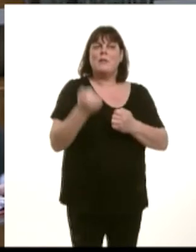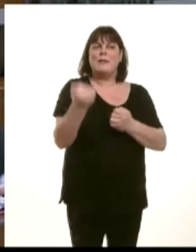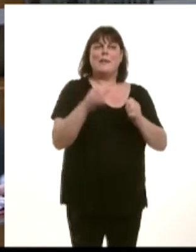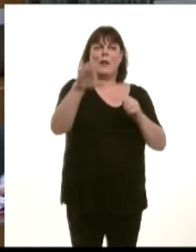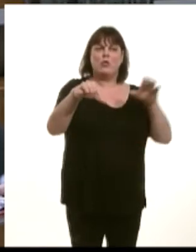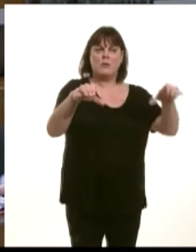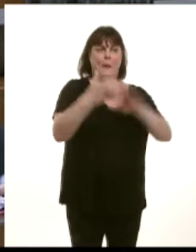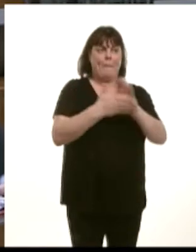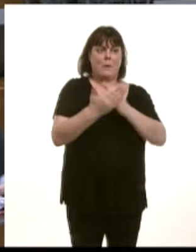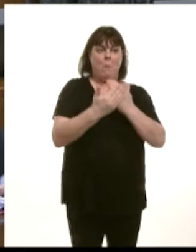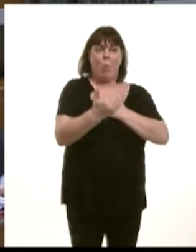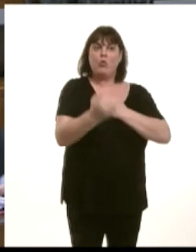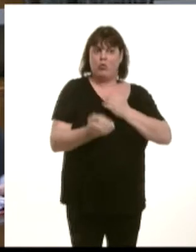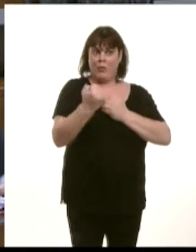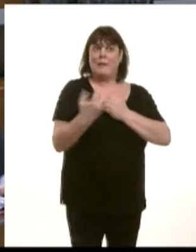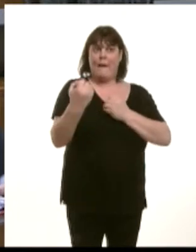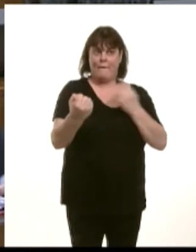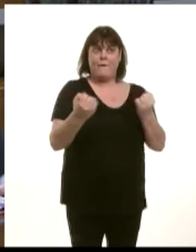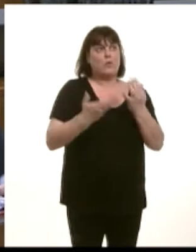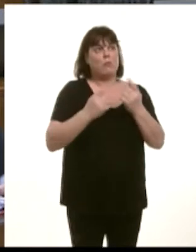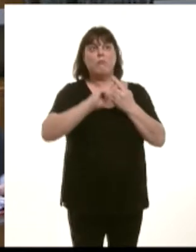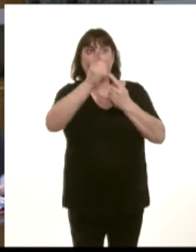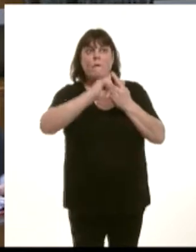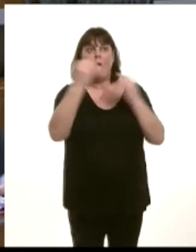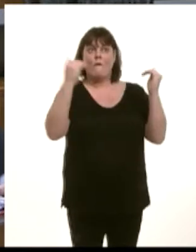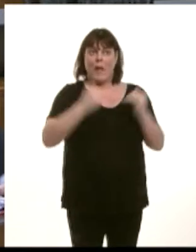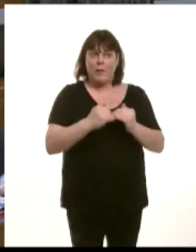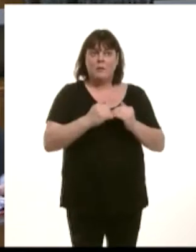more trains will be running anyway on the Valleys Lines networks in the future.